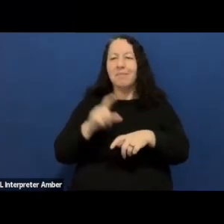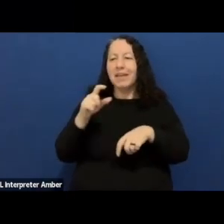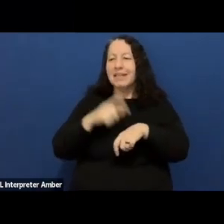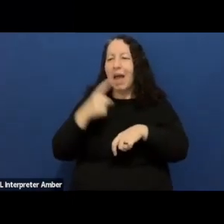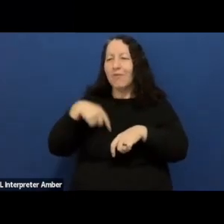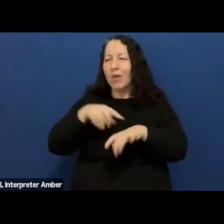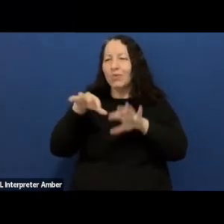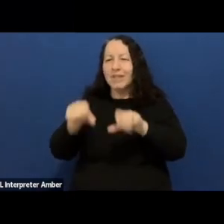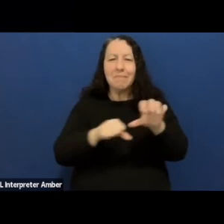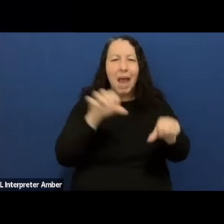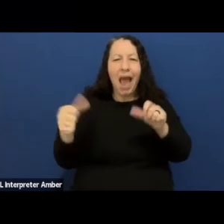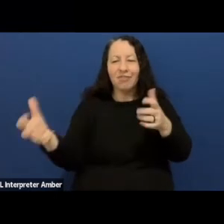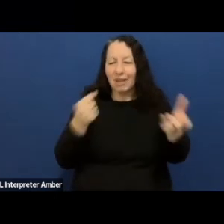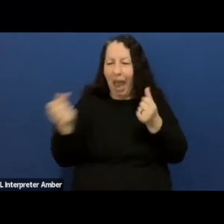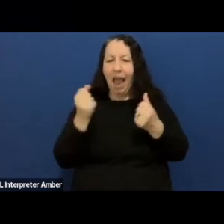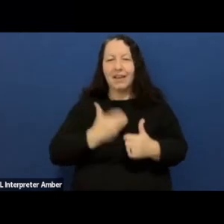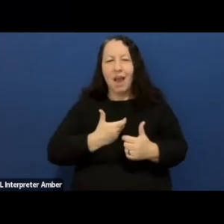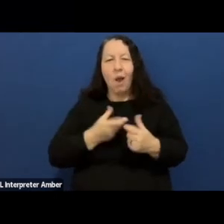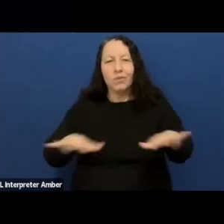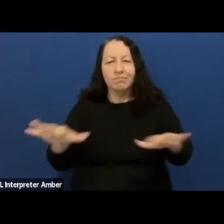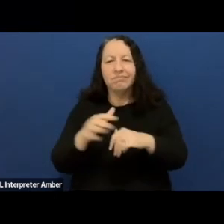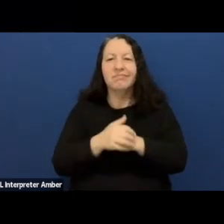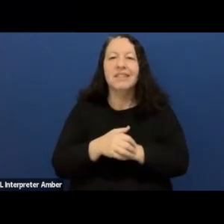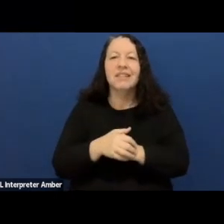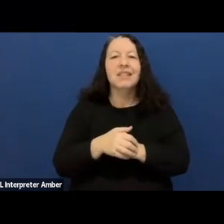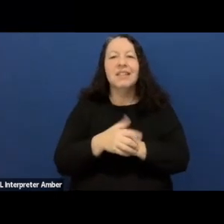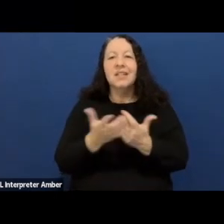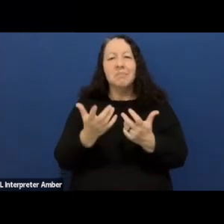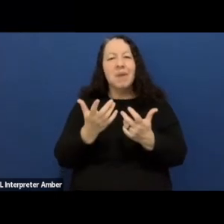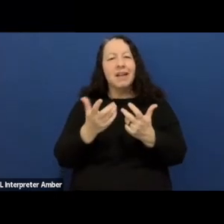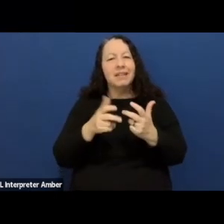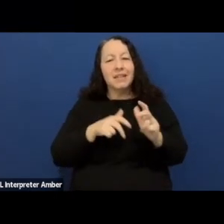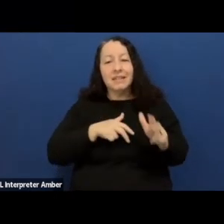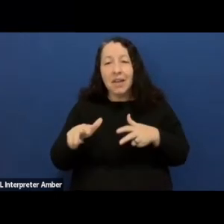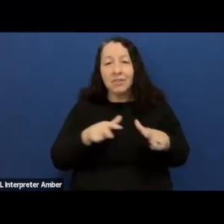decolonial time, long hauling time. I couldn’t do more vigorous exercise